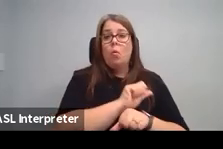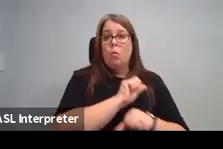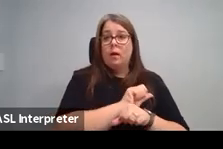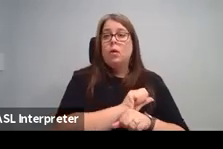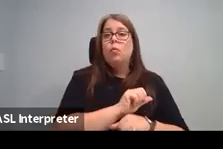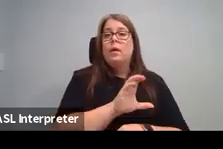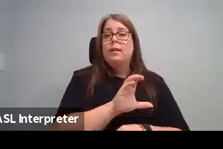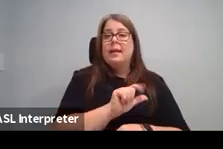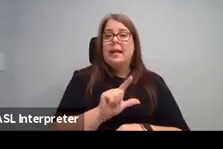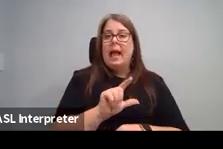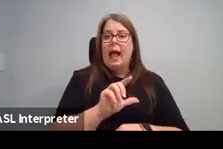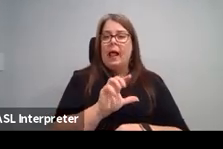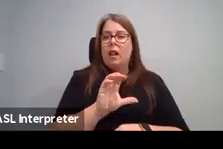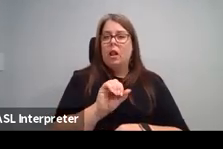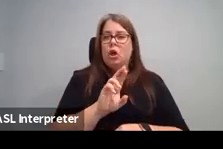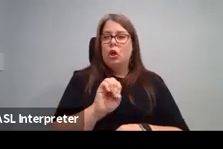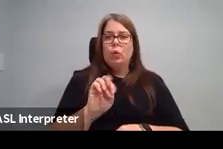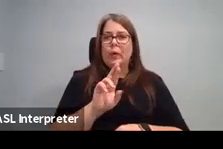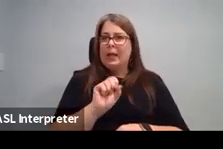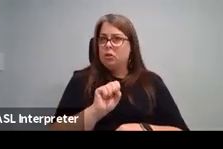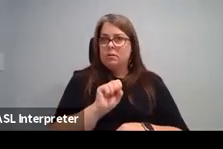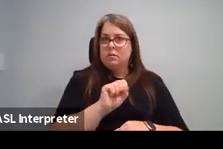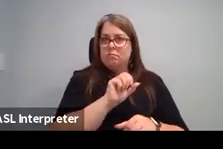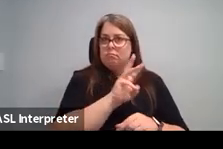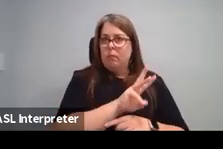Jewyl Alderson Clarke, SDCOE: The next Friday that kids a class or getting one on one, the other kids are doing that.